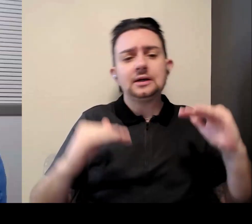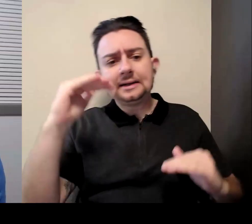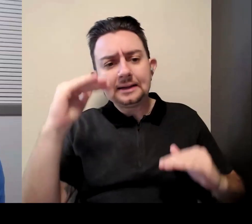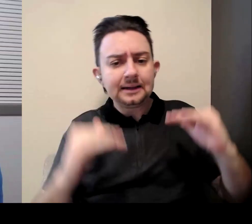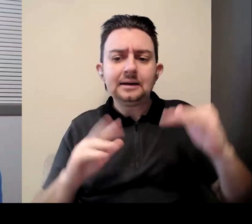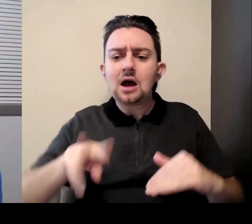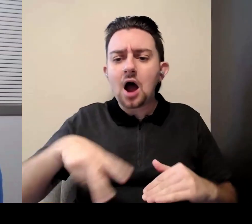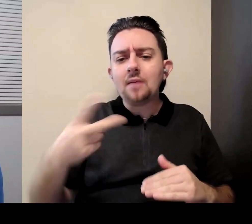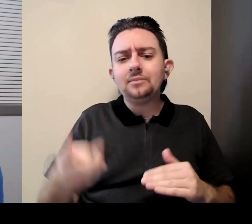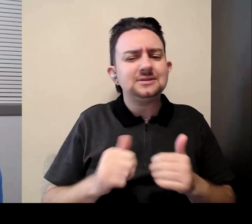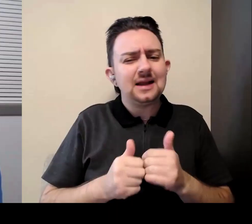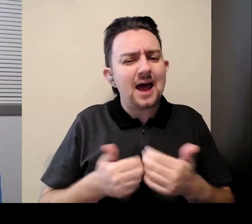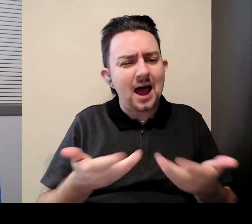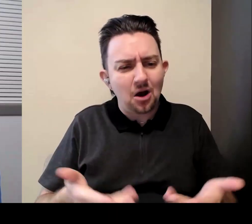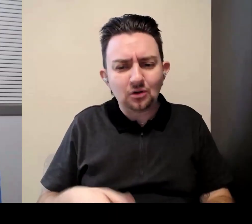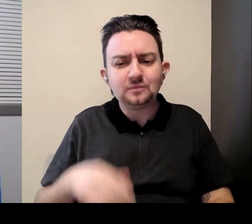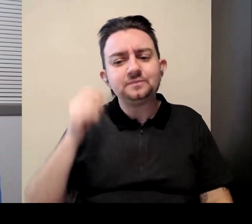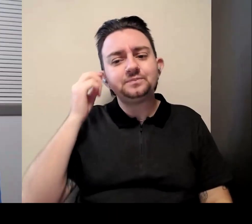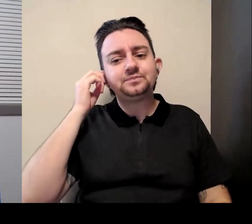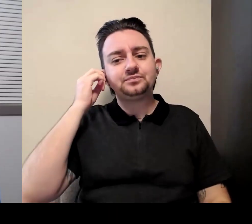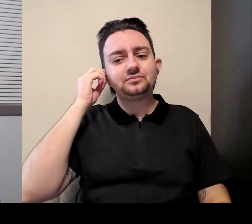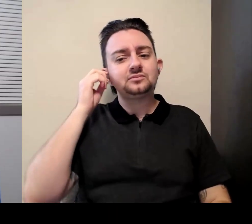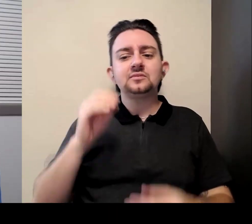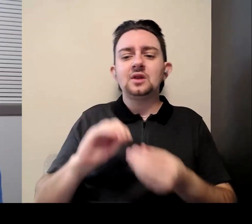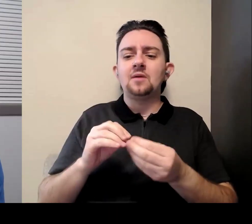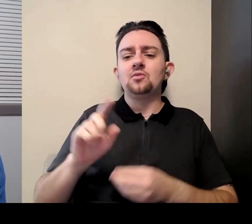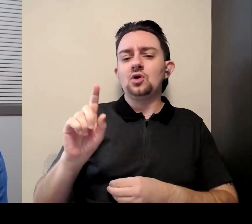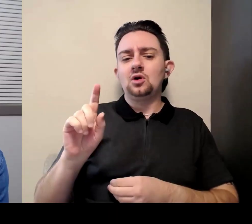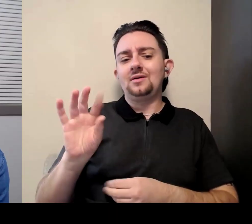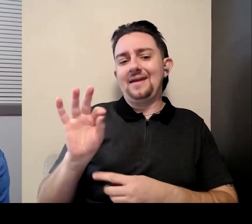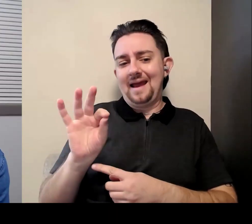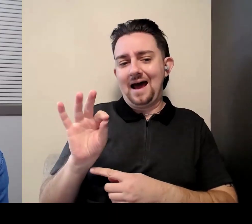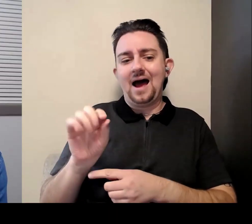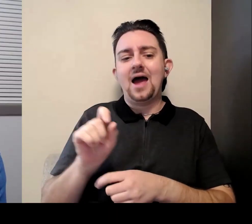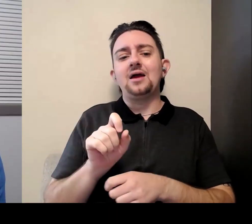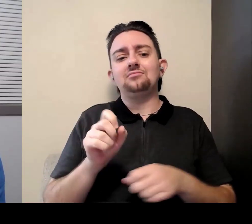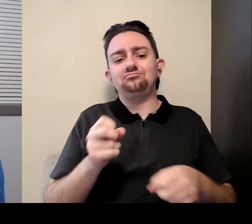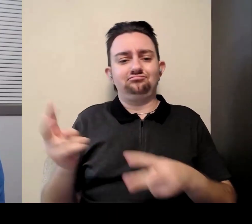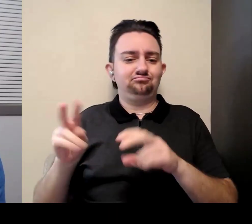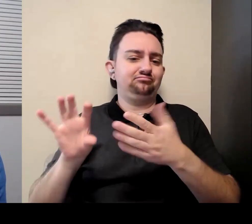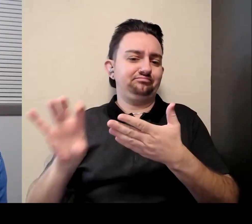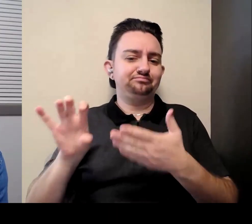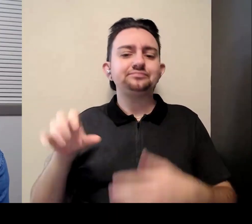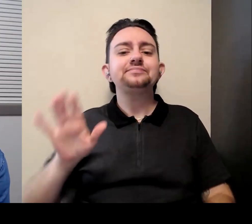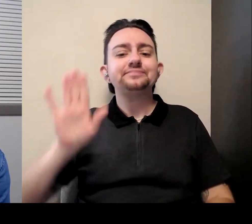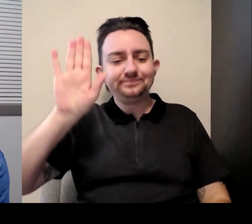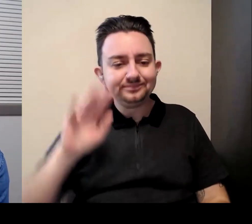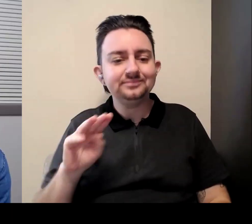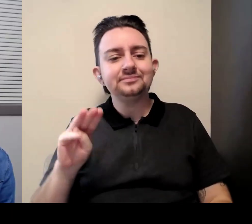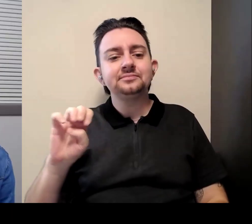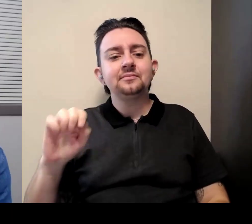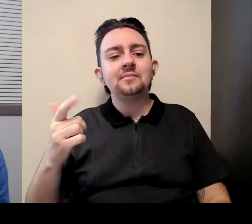So this is Megan speaking, and I just want to preface this by saying I am not a deaf-blind expert, and I guess I would caution